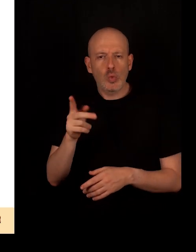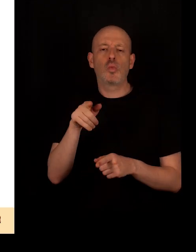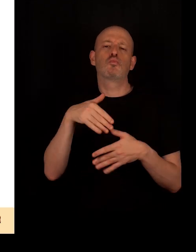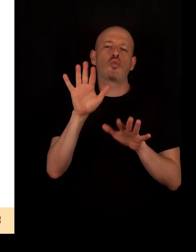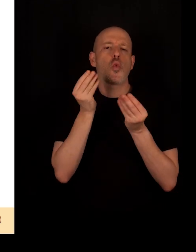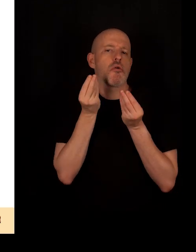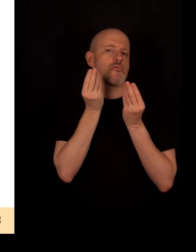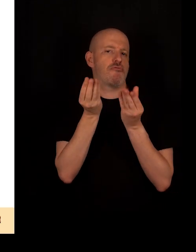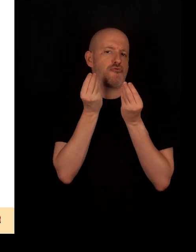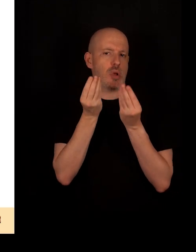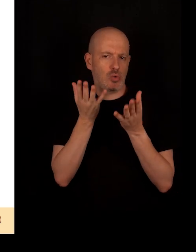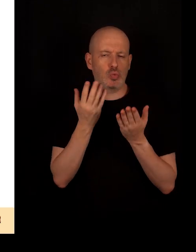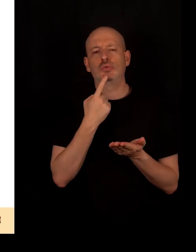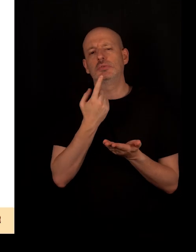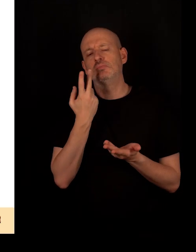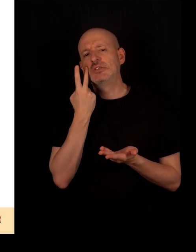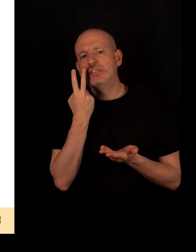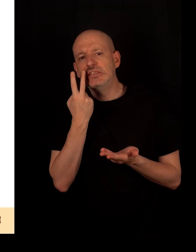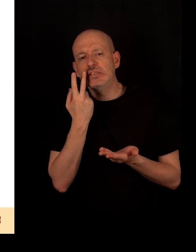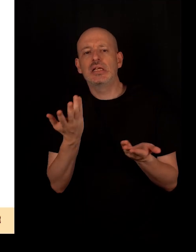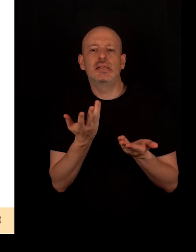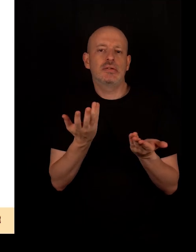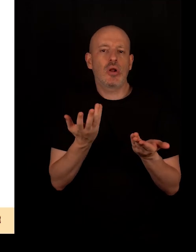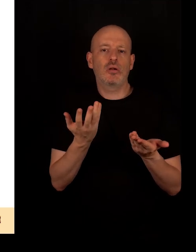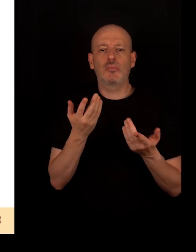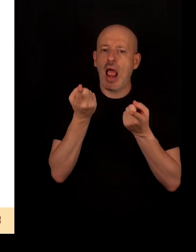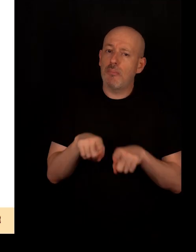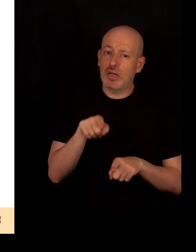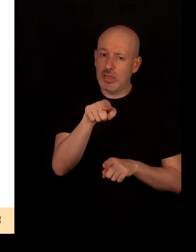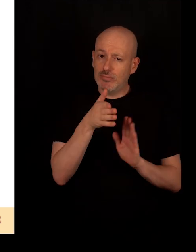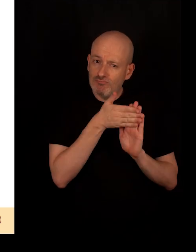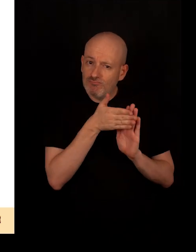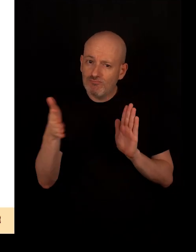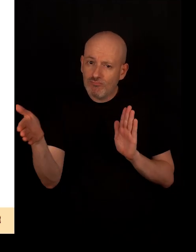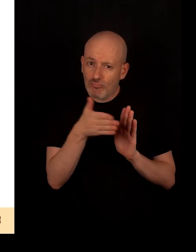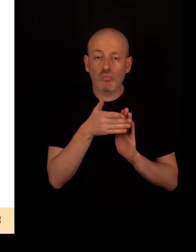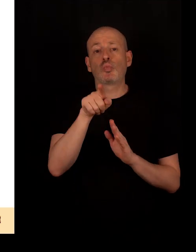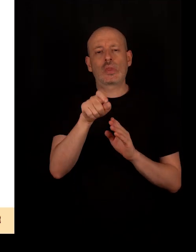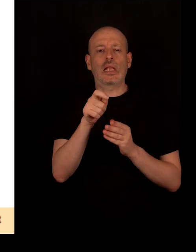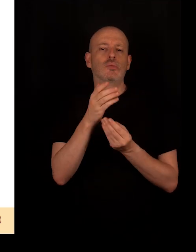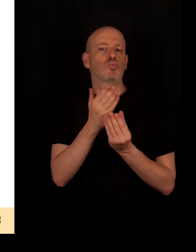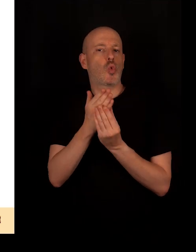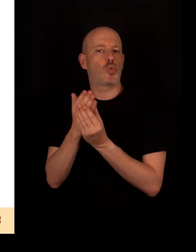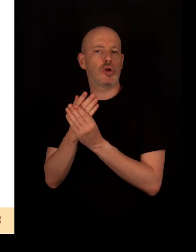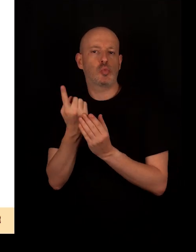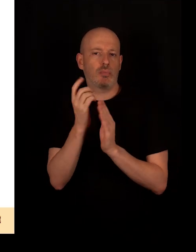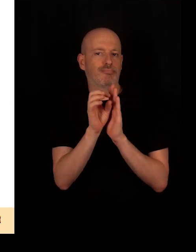This is more just for our information, let's say. Just to see what happened in your residency and you need to upload some documents.